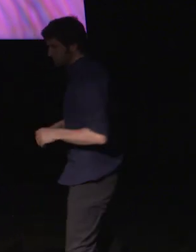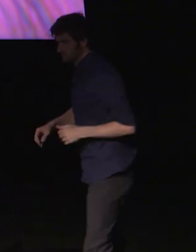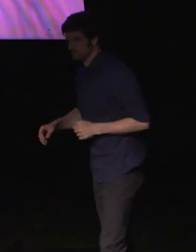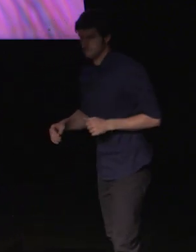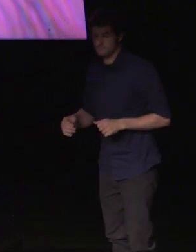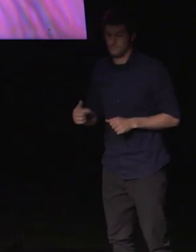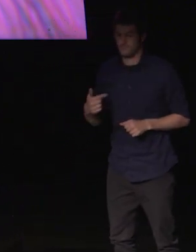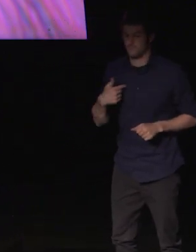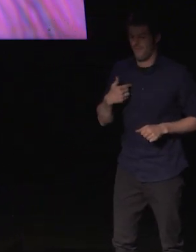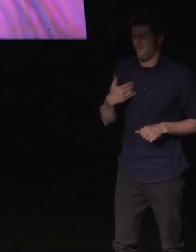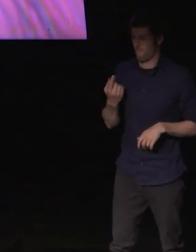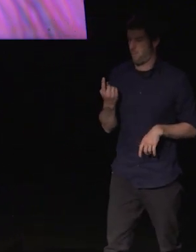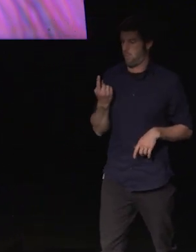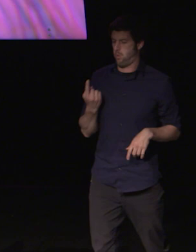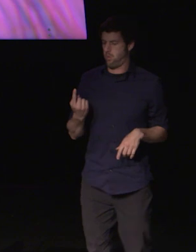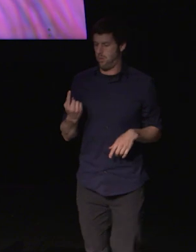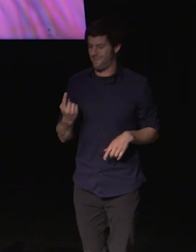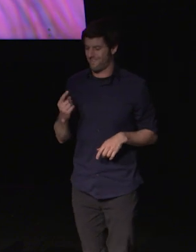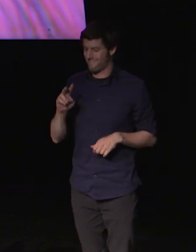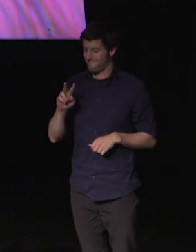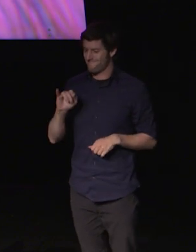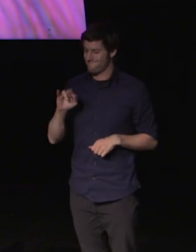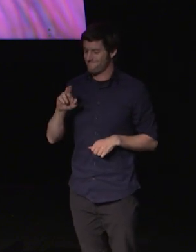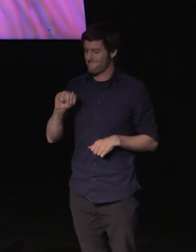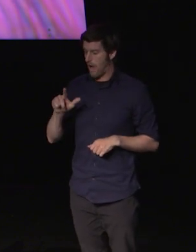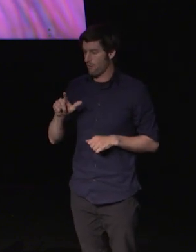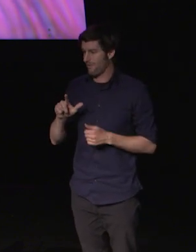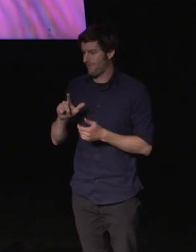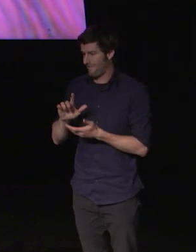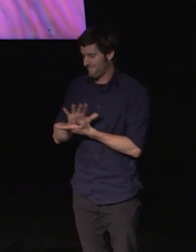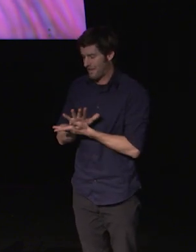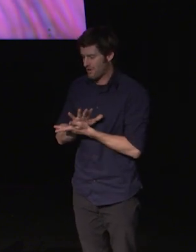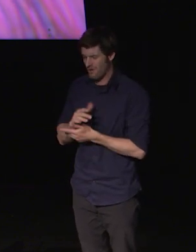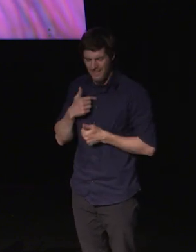where I tried VR for the first time. And I was playing with the HTC vive.